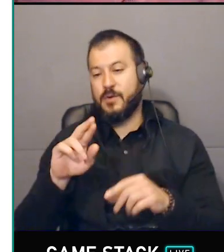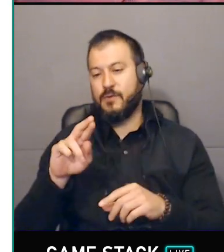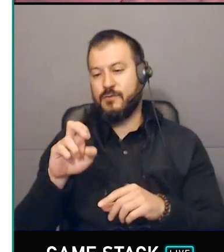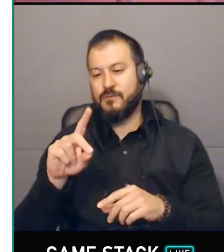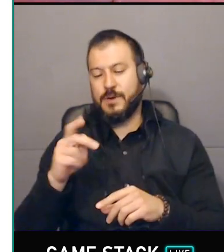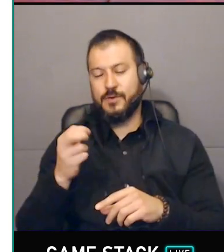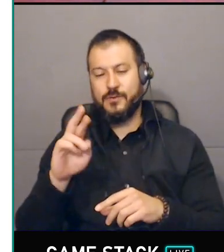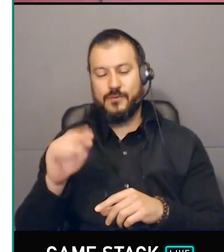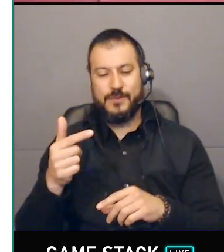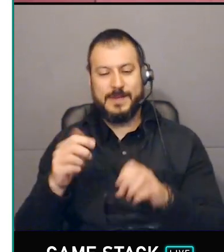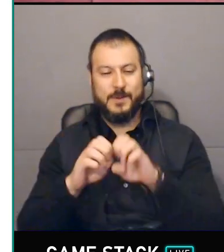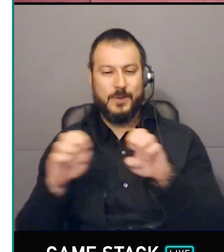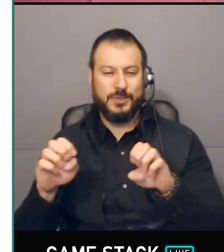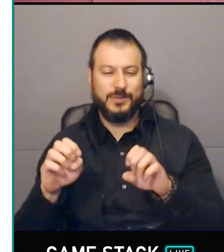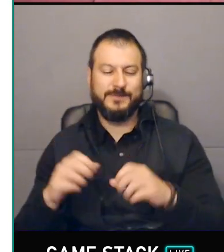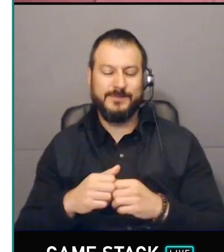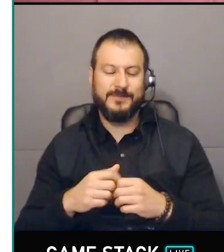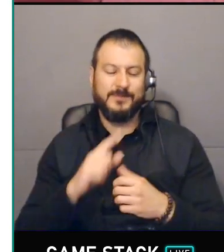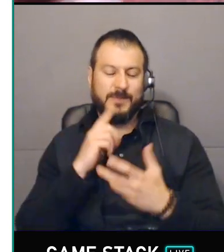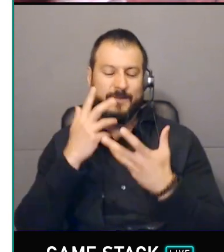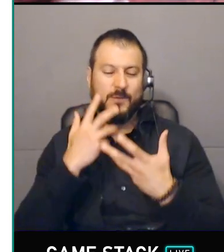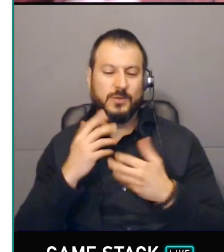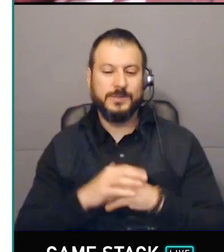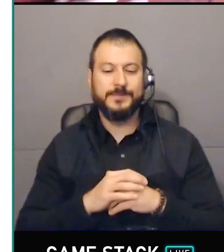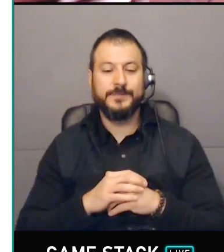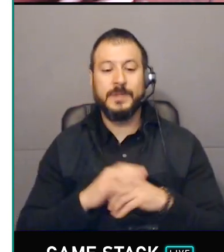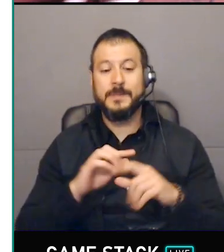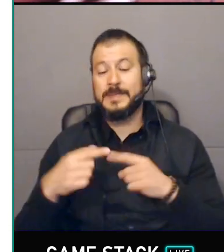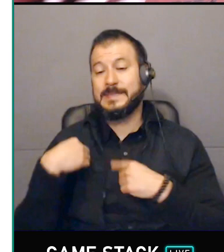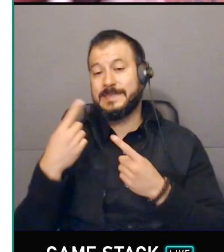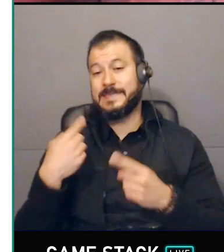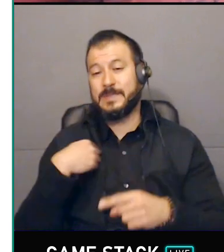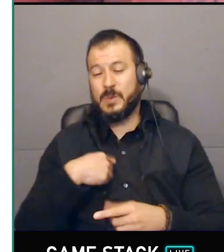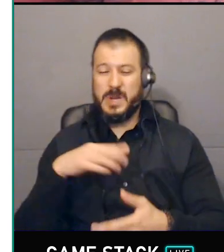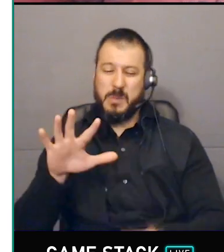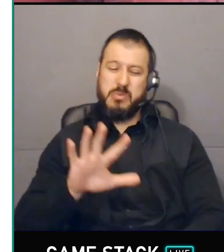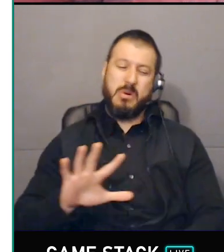which is a little unfortunate. But since we're approximating this, right,